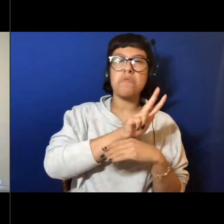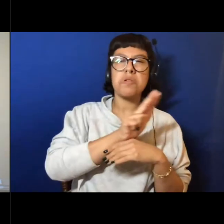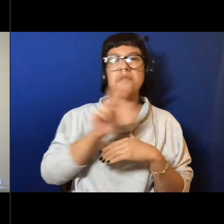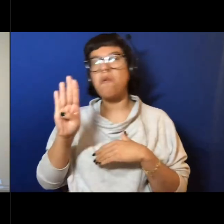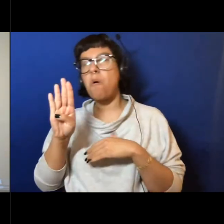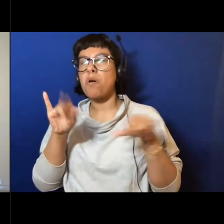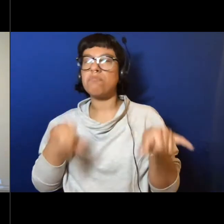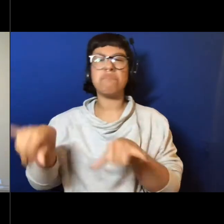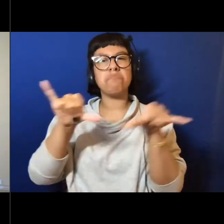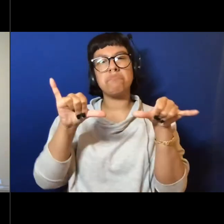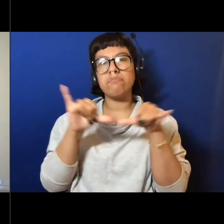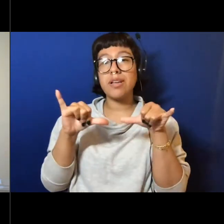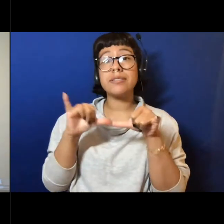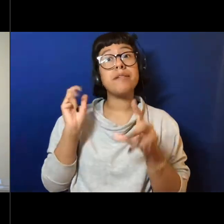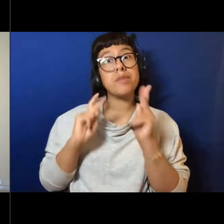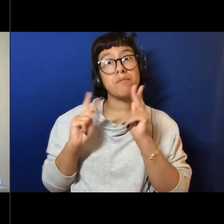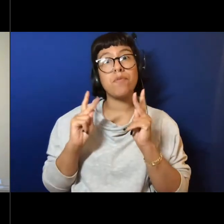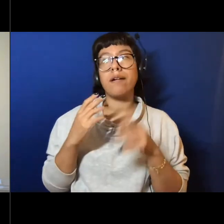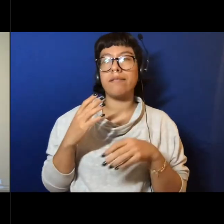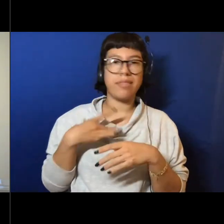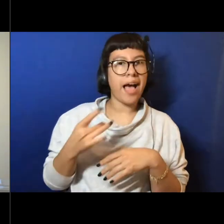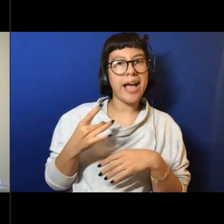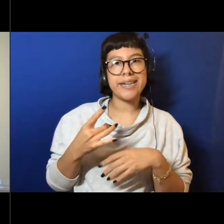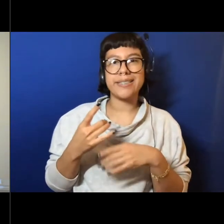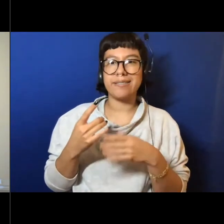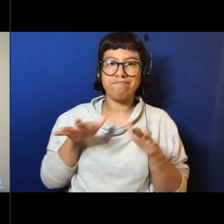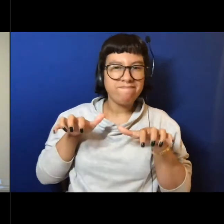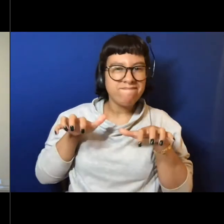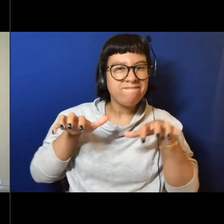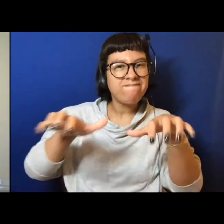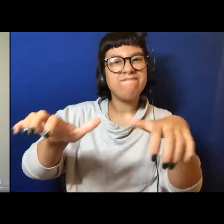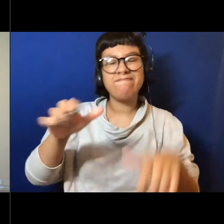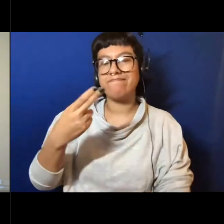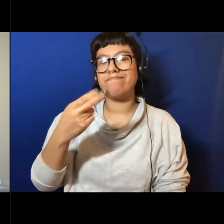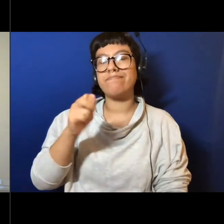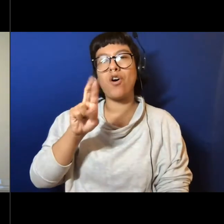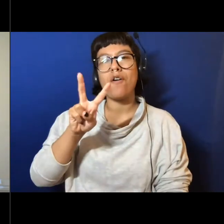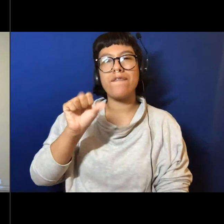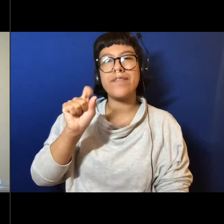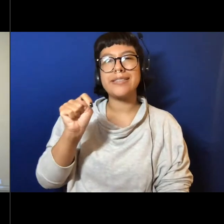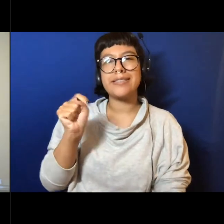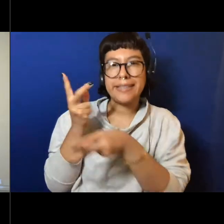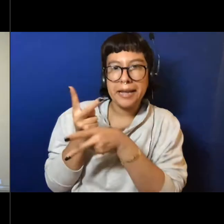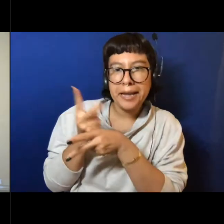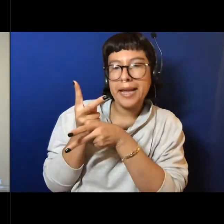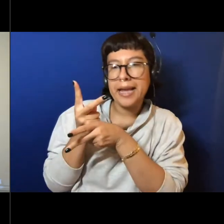and people like to harvest oysters when they're about three inches big. Those sometimes you don't find.